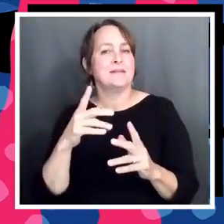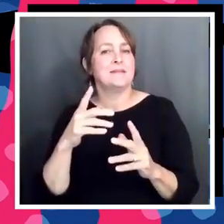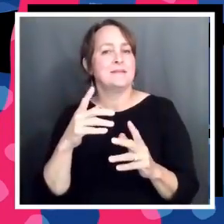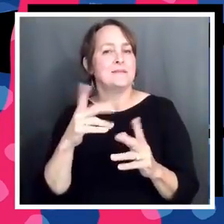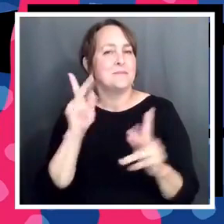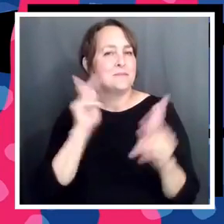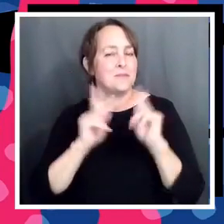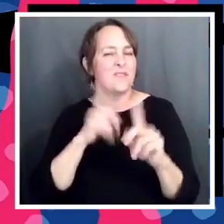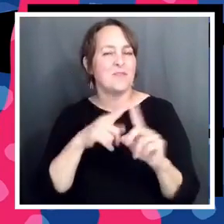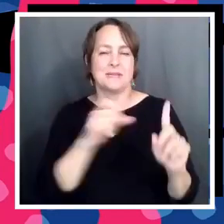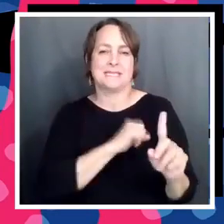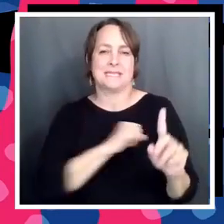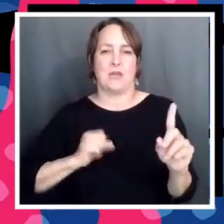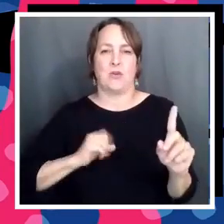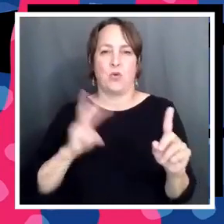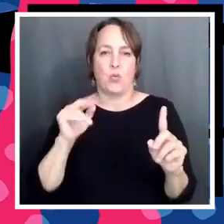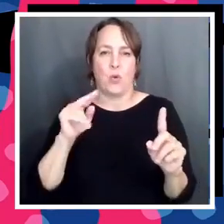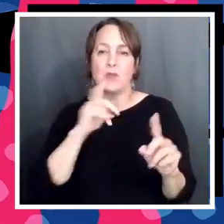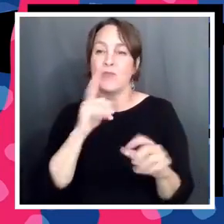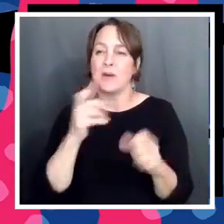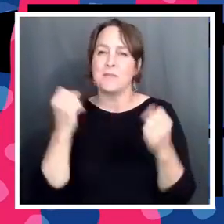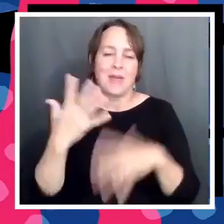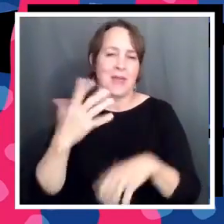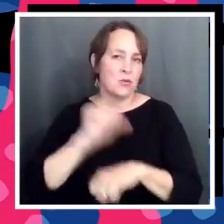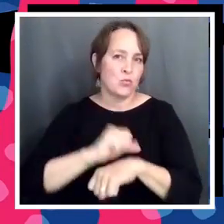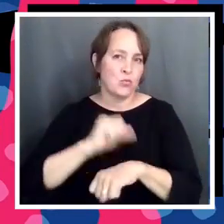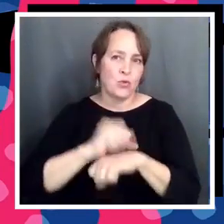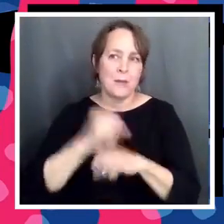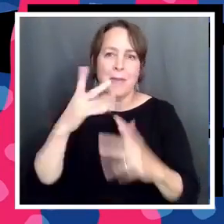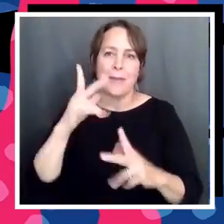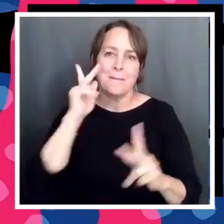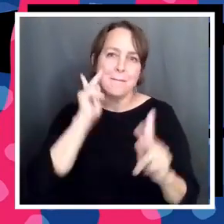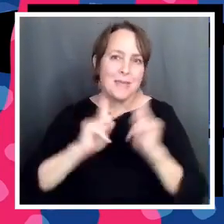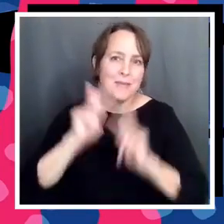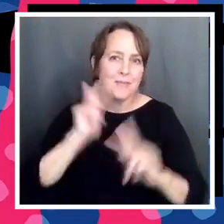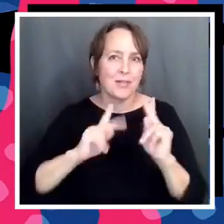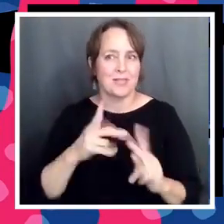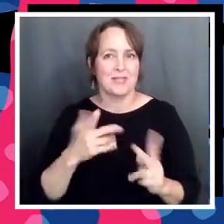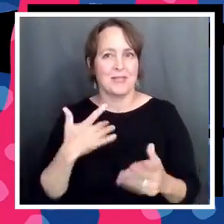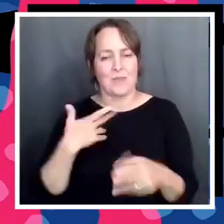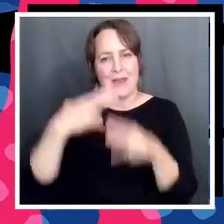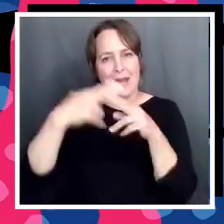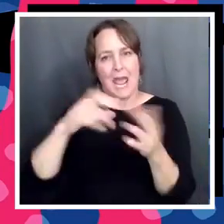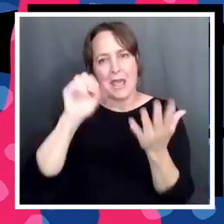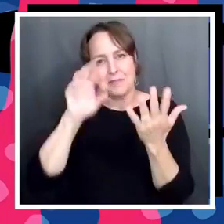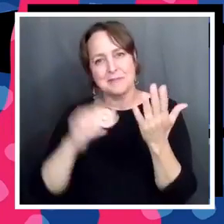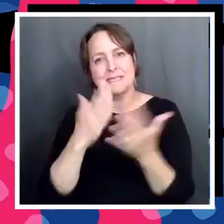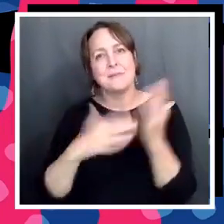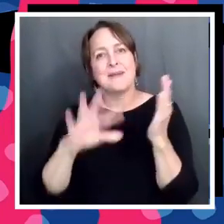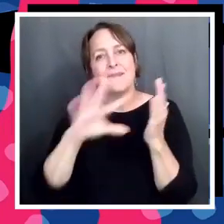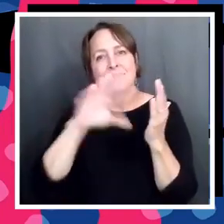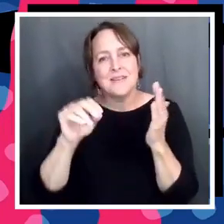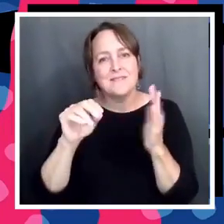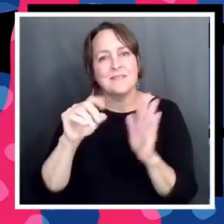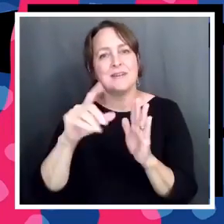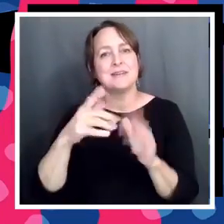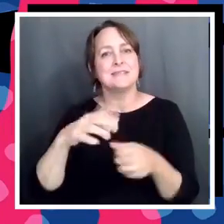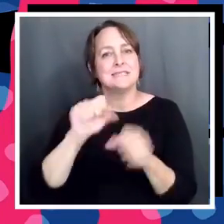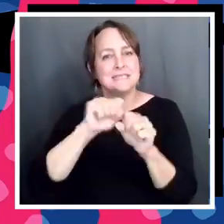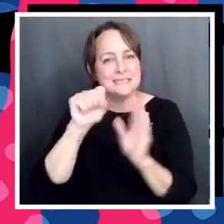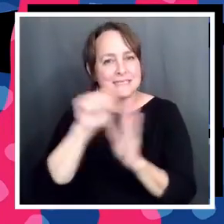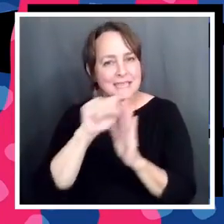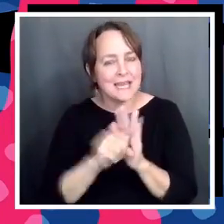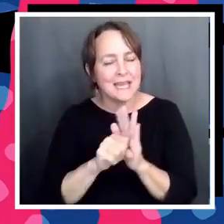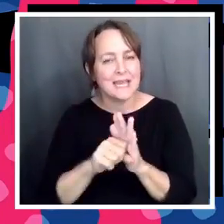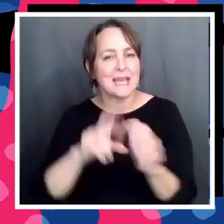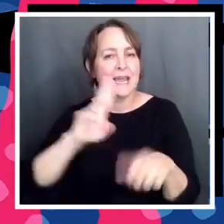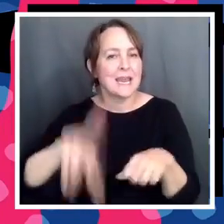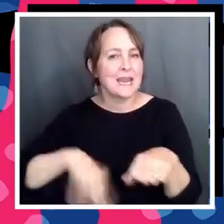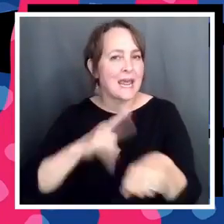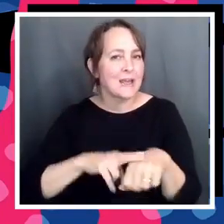[L[LGHTETE